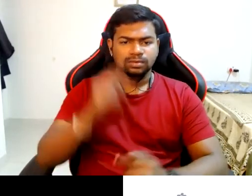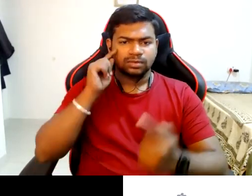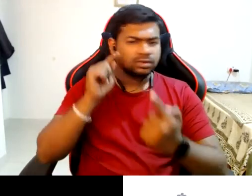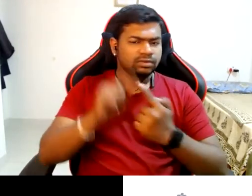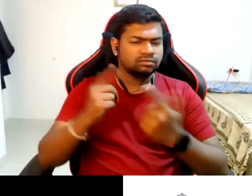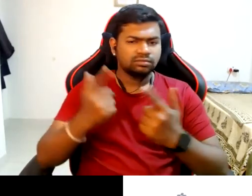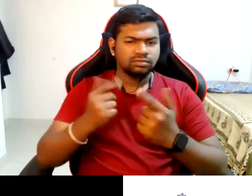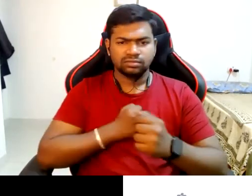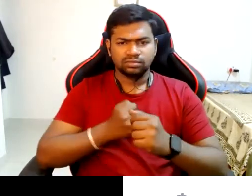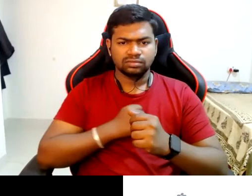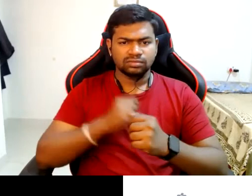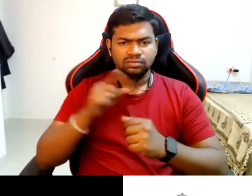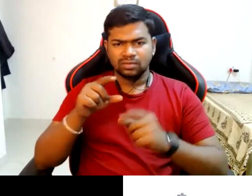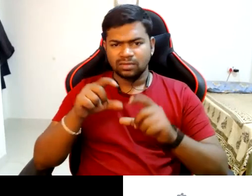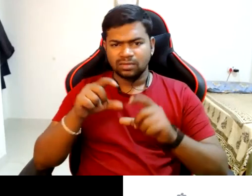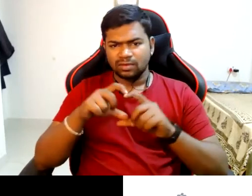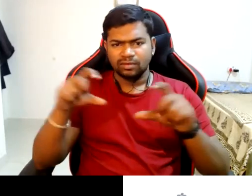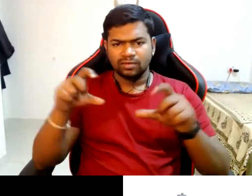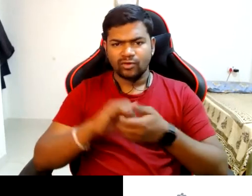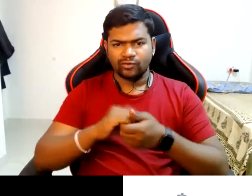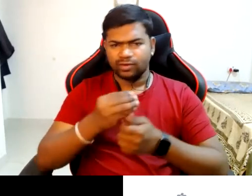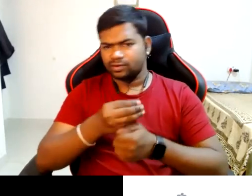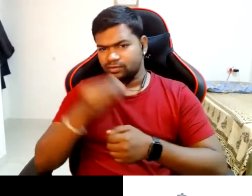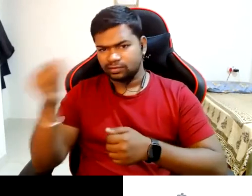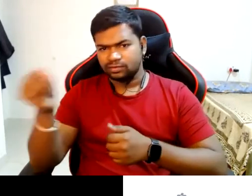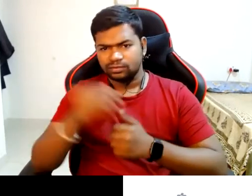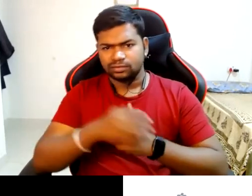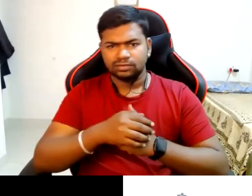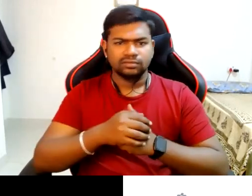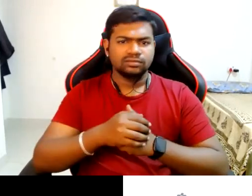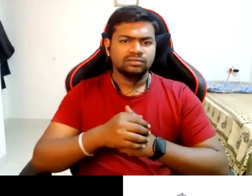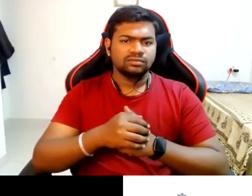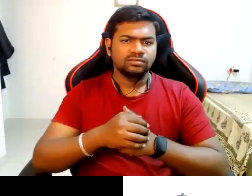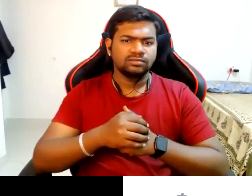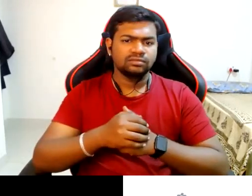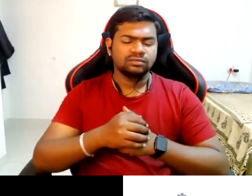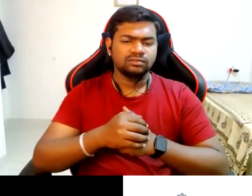a small piece of paper and I gave it to my friend and my friend would keep the paper in his wallet.